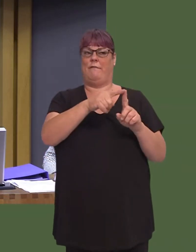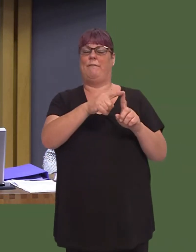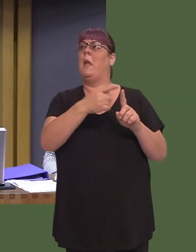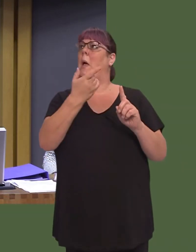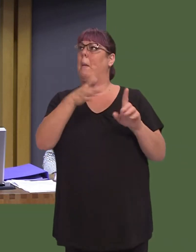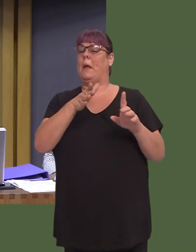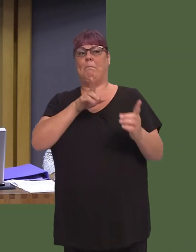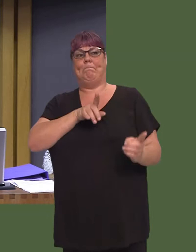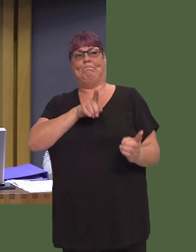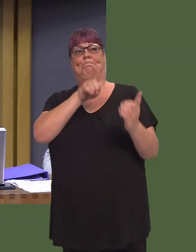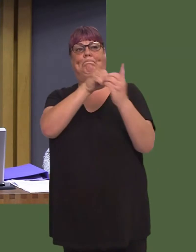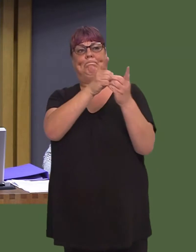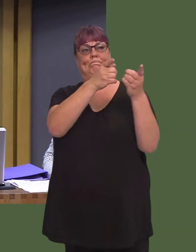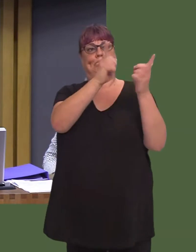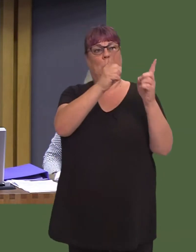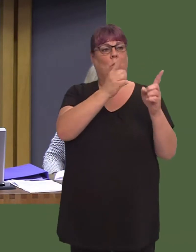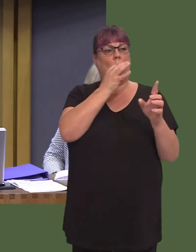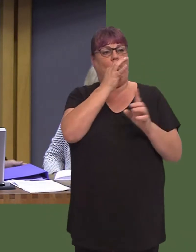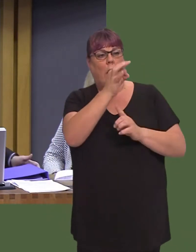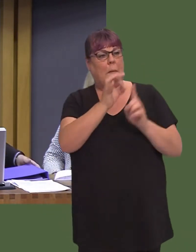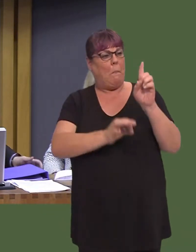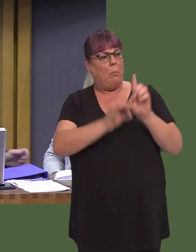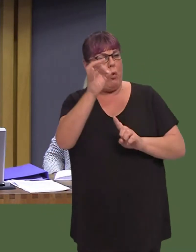this money for social housing and sort out the grant schemes to housing associations,